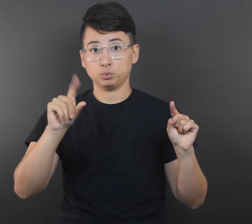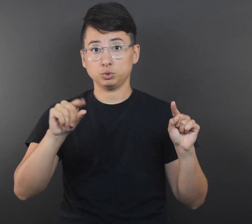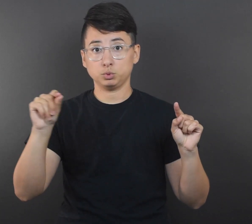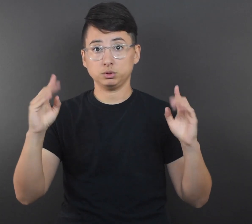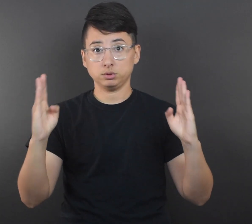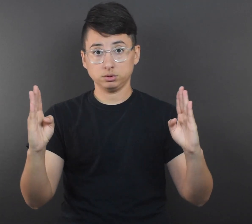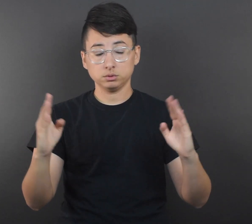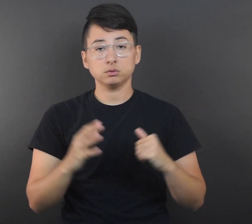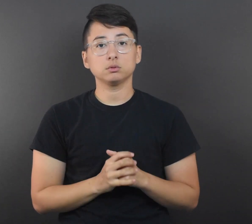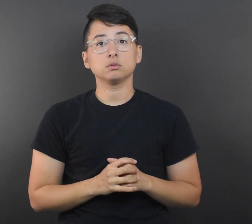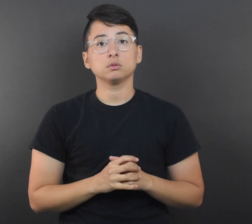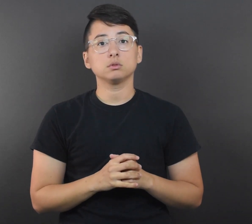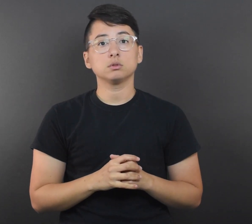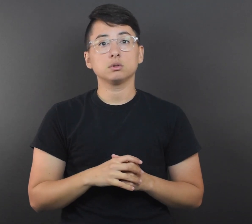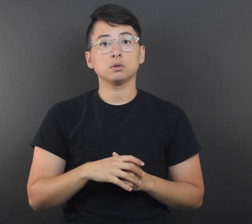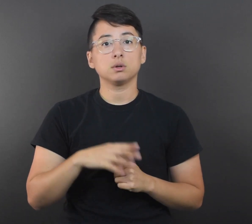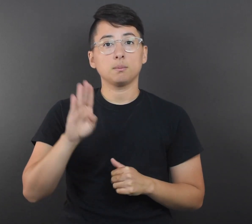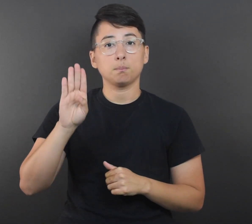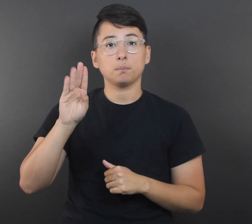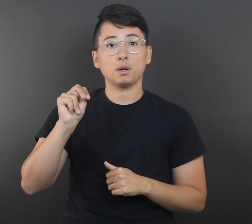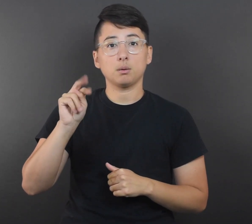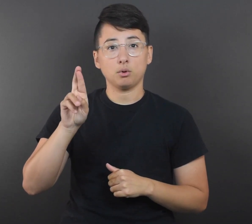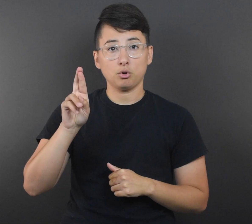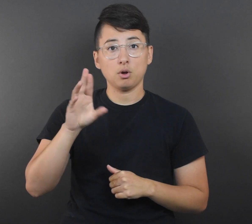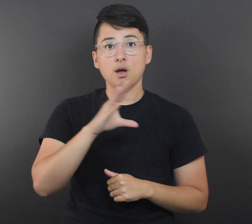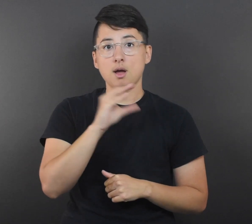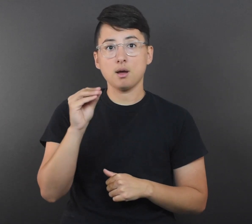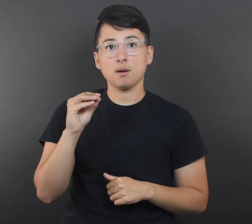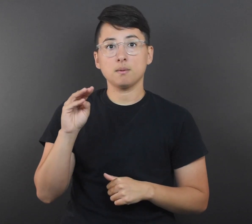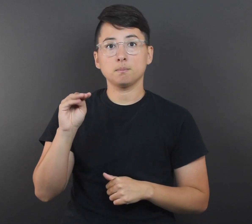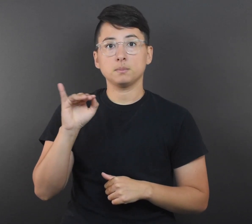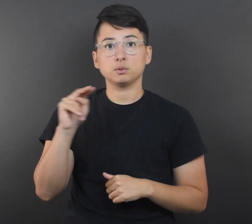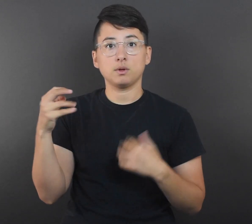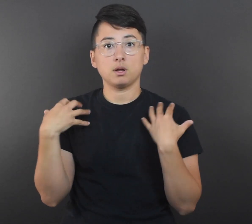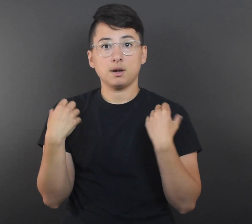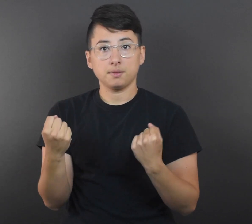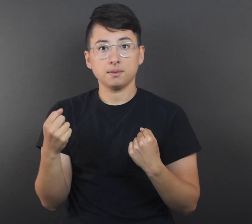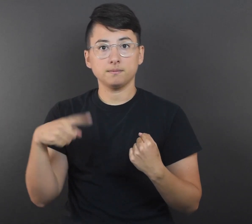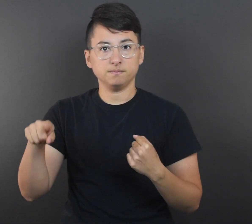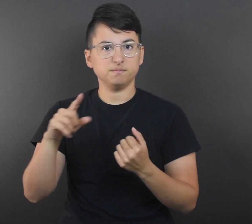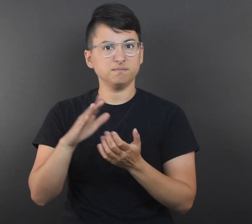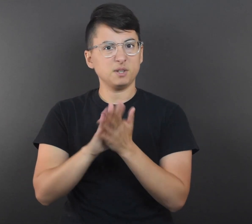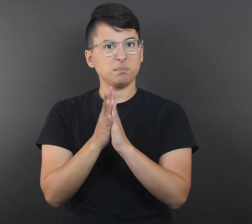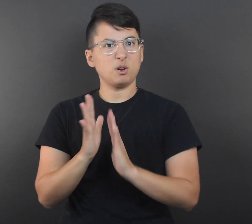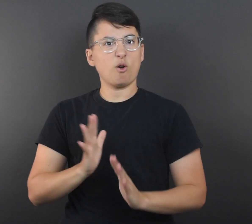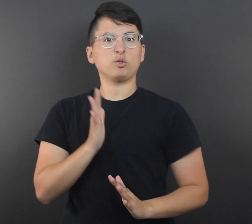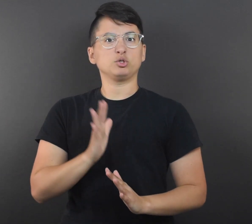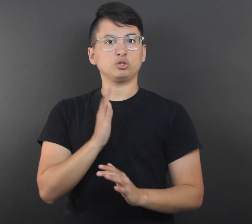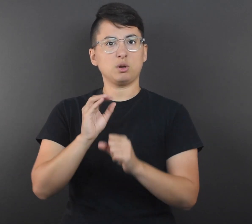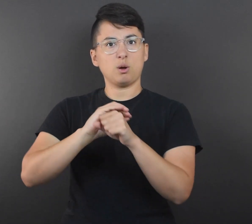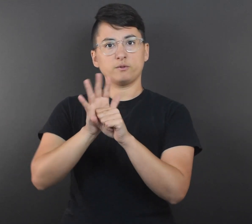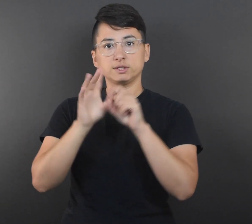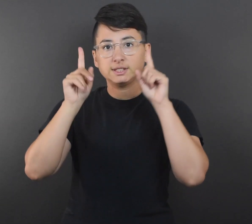From August through December 2020, Black Nurses Rock and MHealth were the official